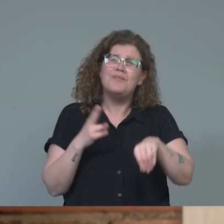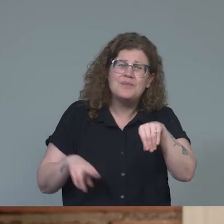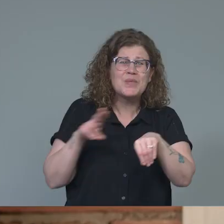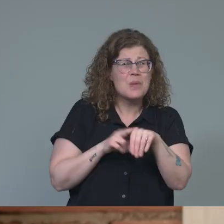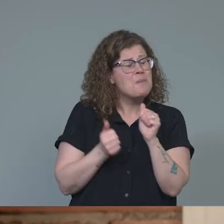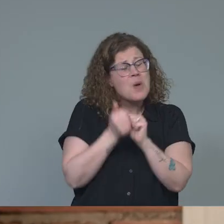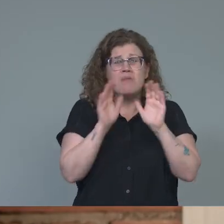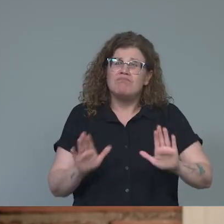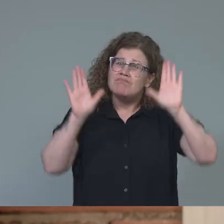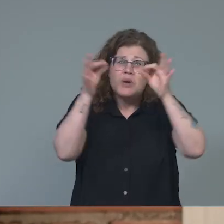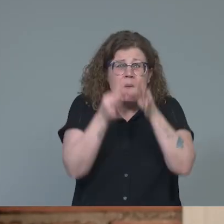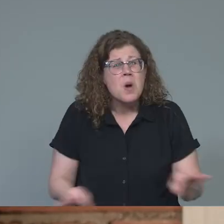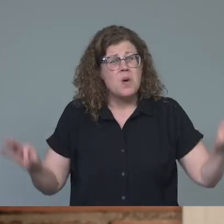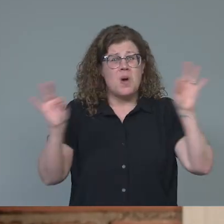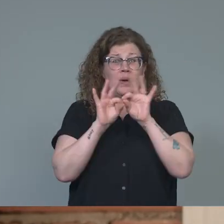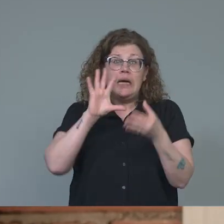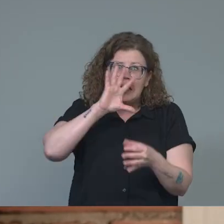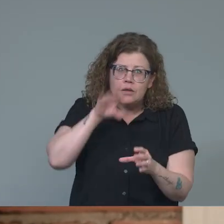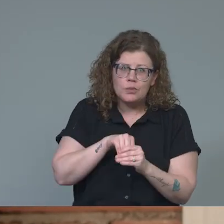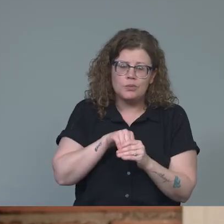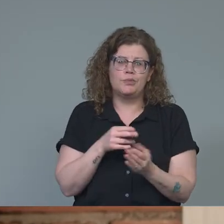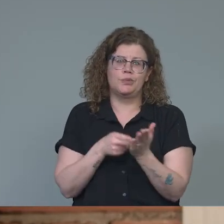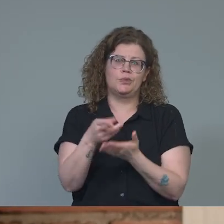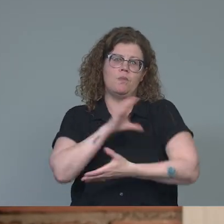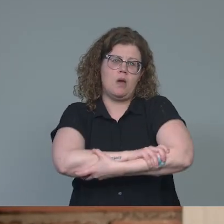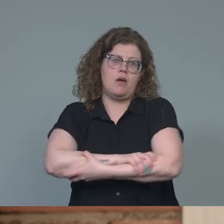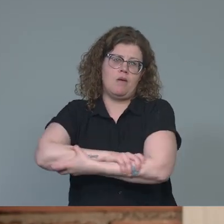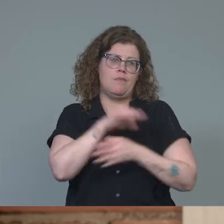means that we're engaging our Indigenous community in every phase of a project,